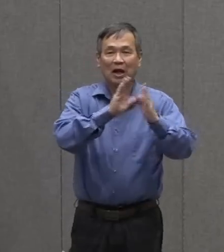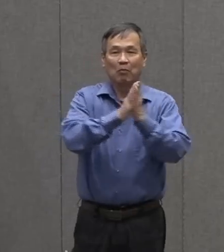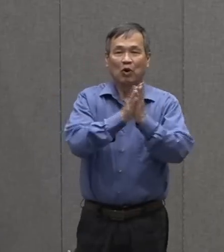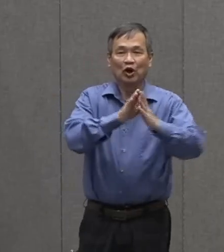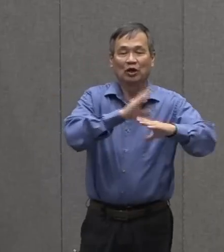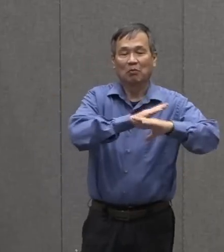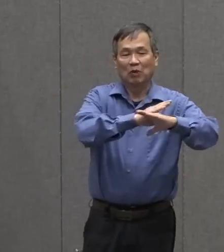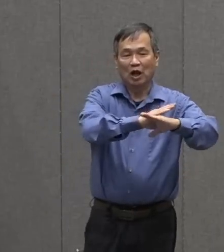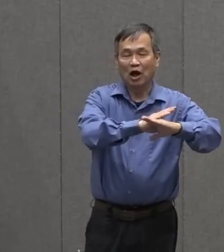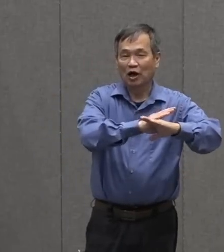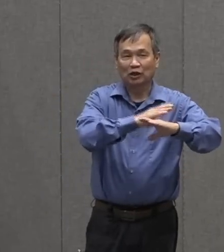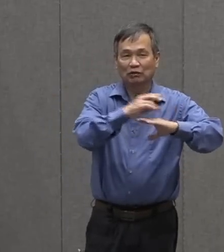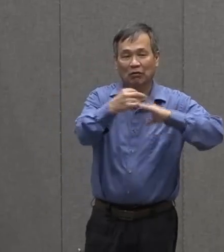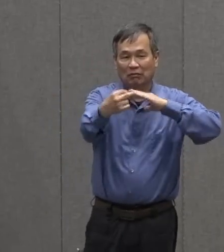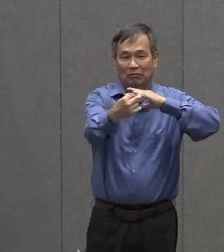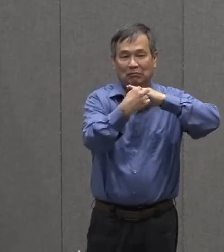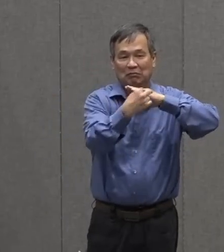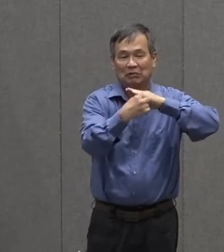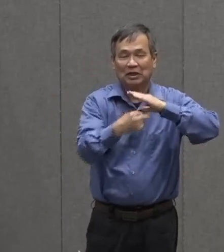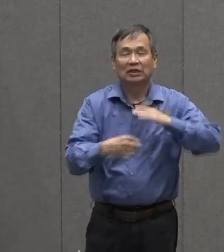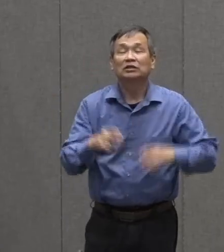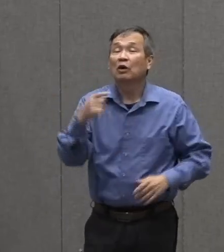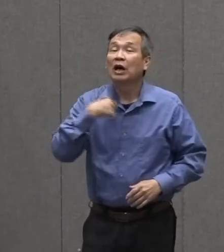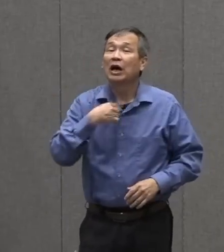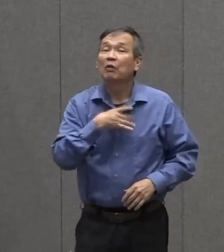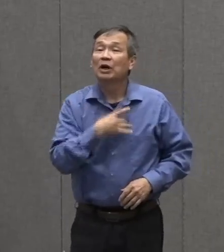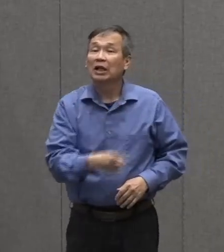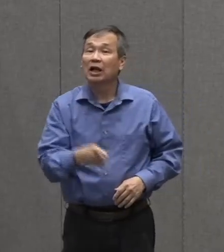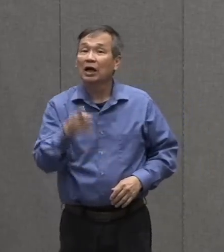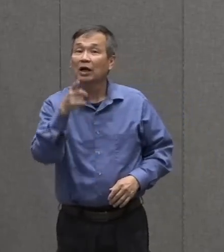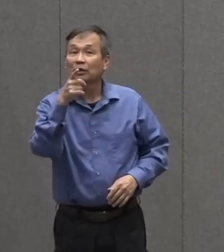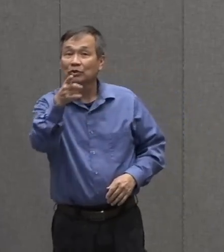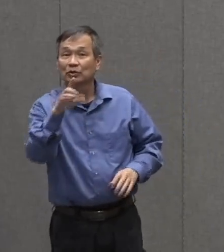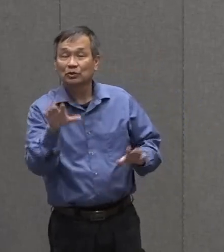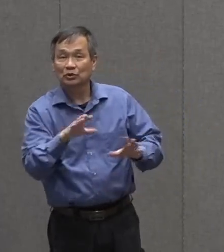and you couldn't quite see it. So what I'd like you to do, and we'll talk about this next time